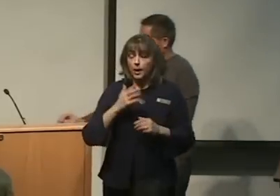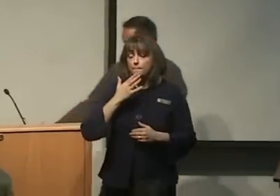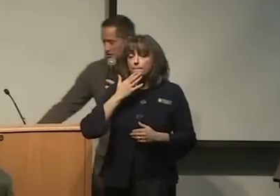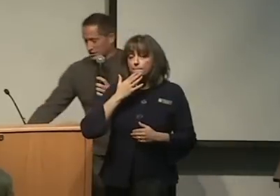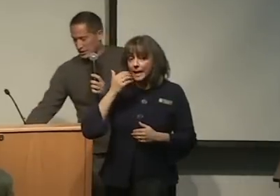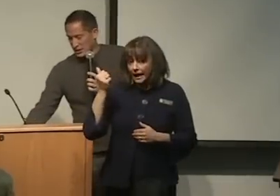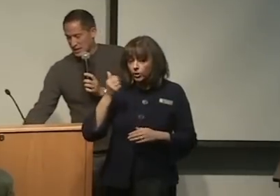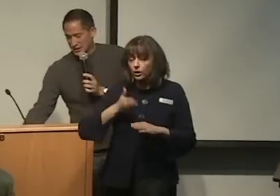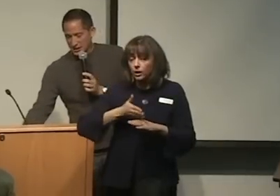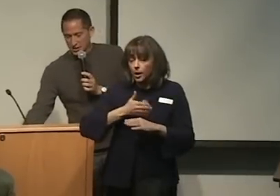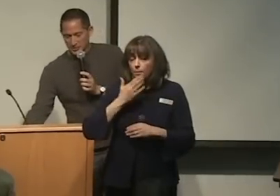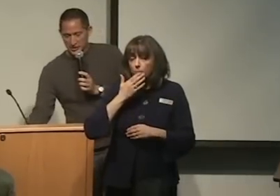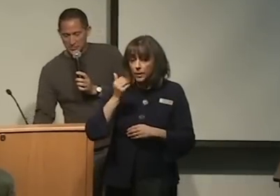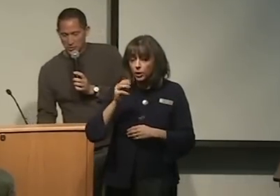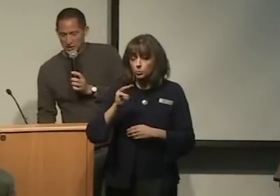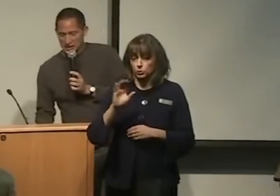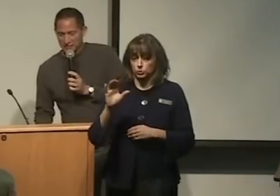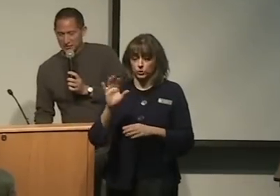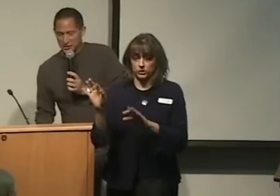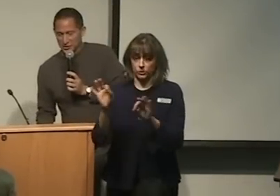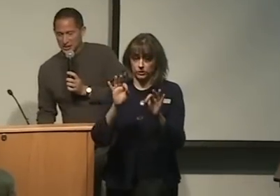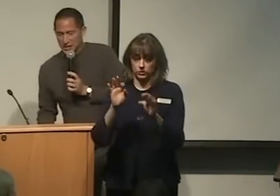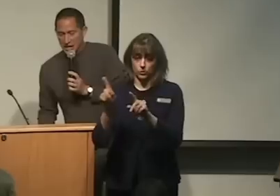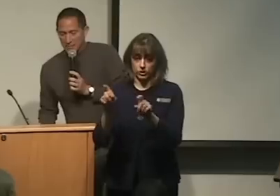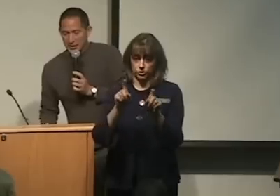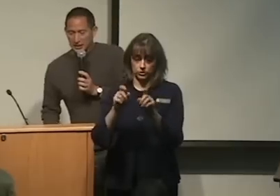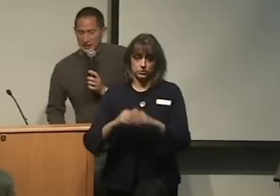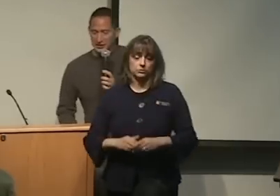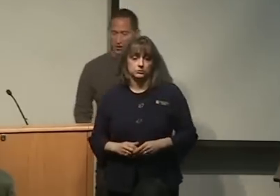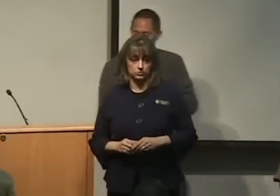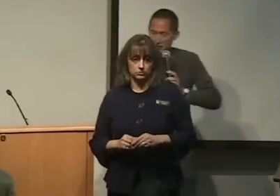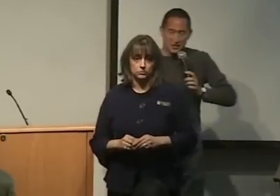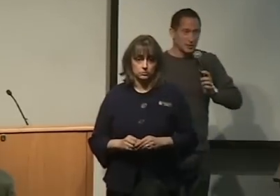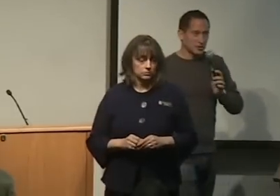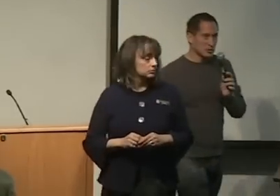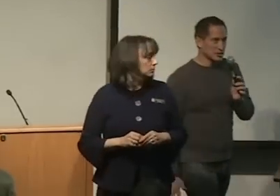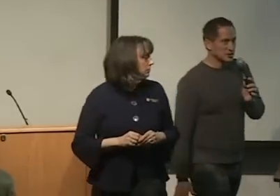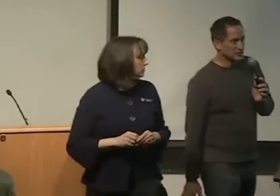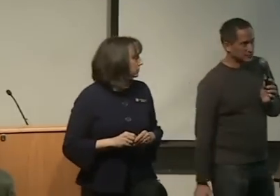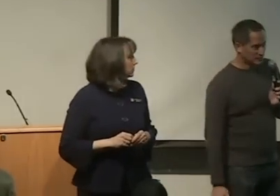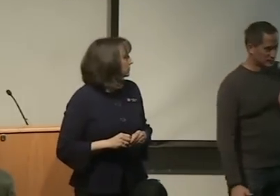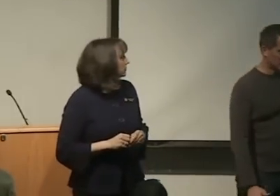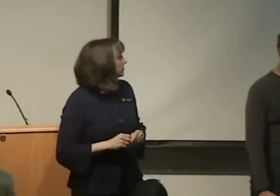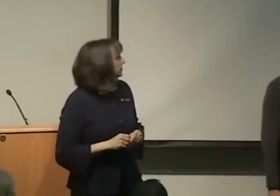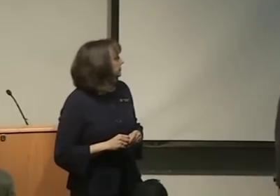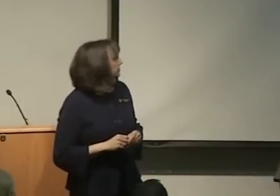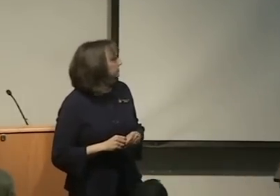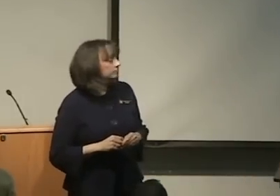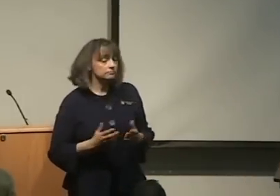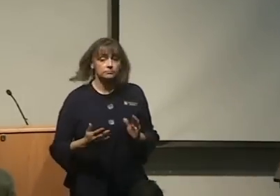And, again, I'll talk about this more this afternoon. But let's start with my syllabus quiz, just one example.